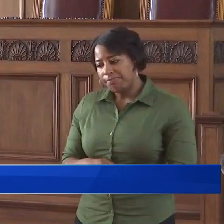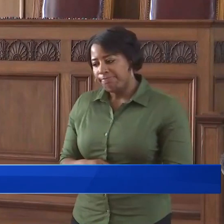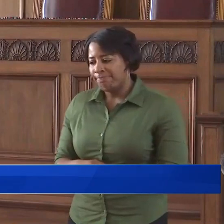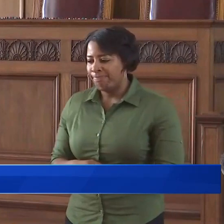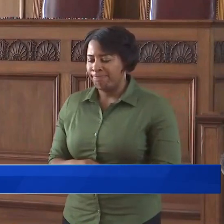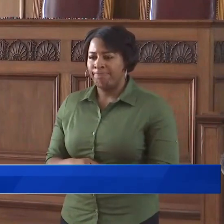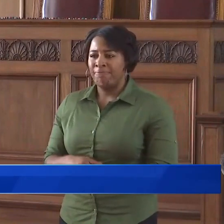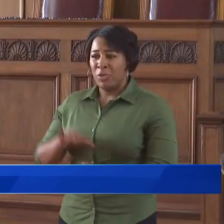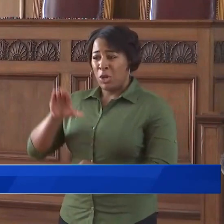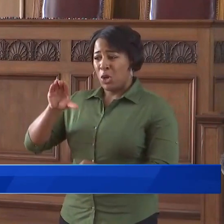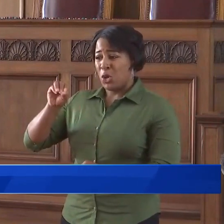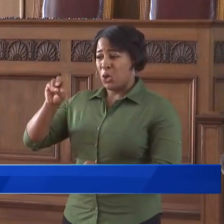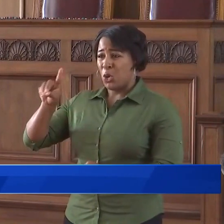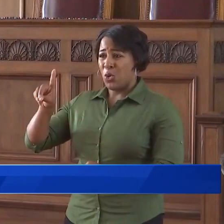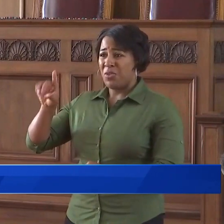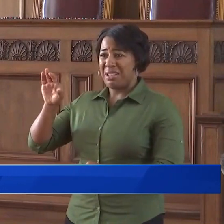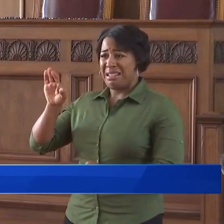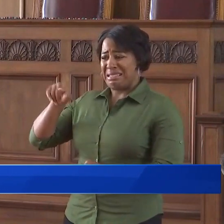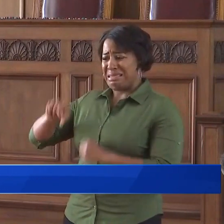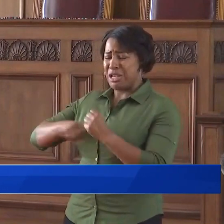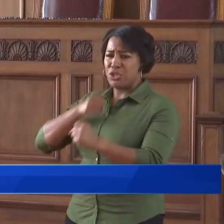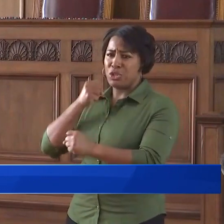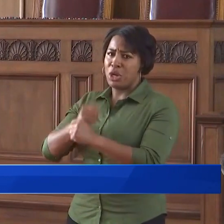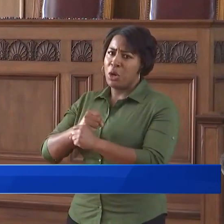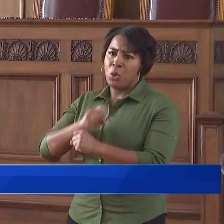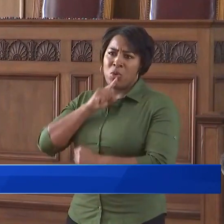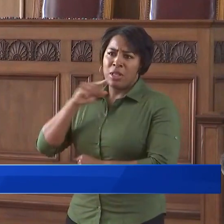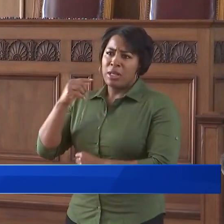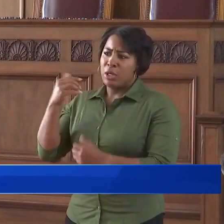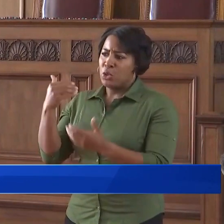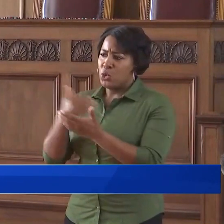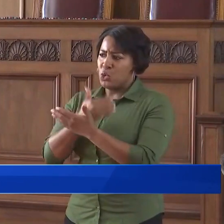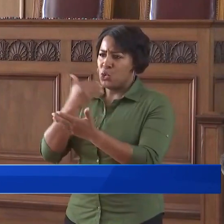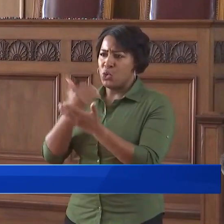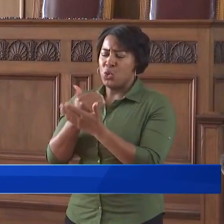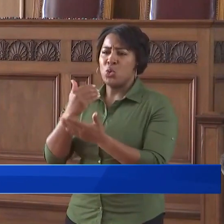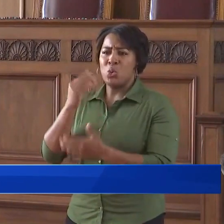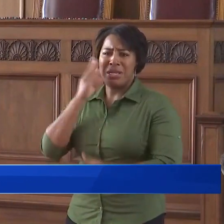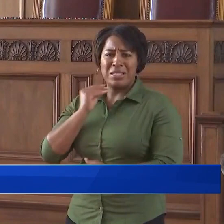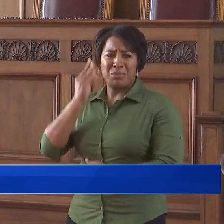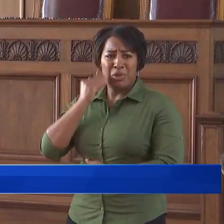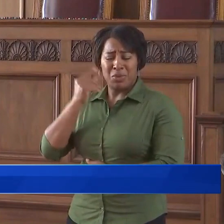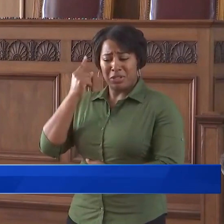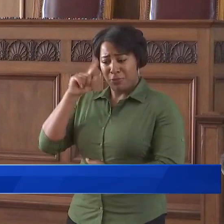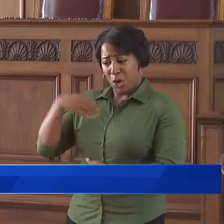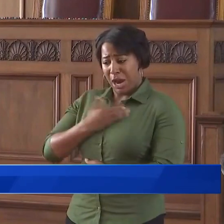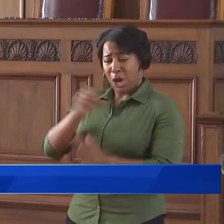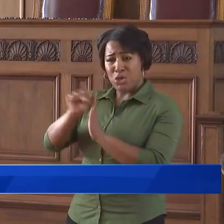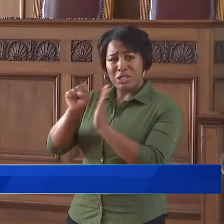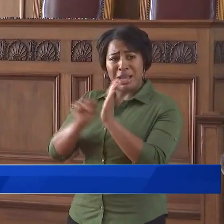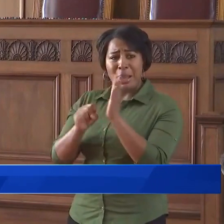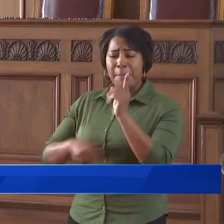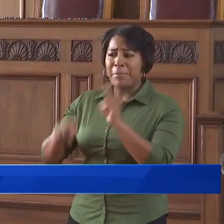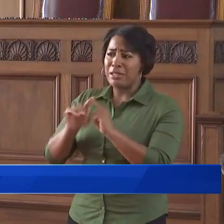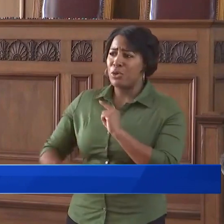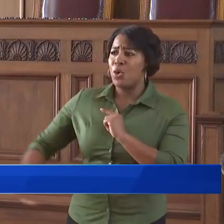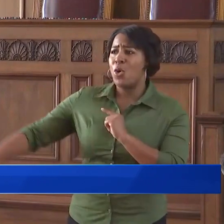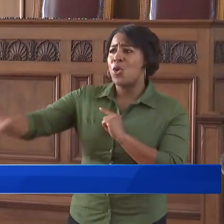SANITATION...RESTAURANT EMPLOYEES AND RETAIL BUSINESSES ARE REQUIRED TO WEAR FACE MASKS--AND THE ORDER ENCOURAGES MASKING FOR EVERYONE===WHO GOES OUT IN PUBLIC--ALTHOUGH THOSE MASKS